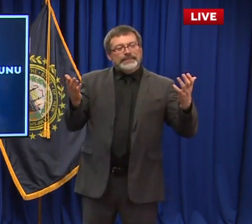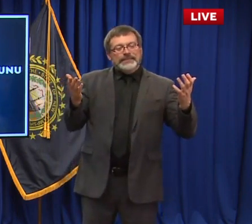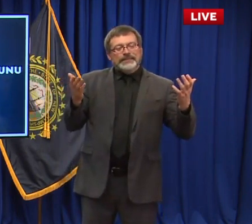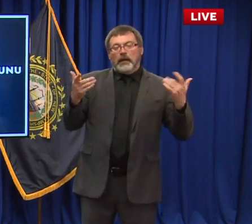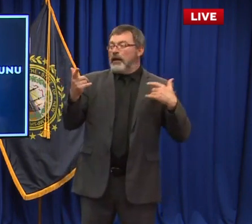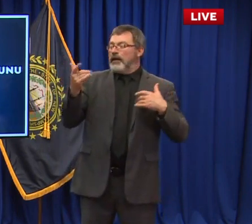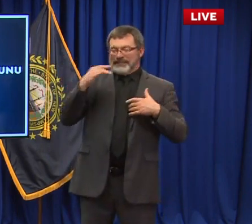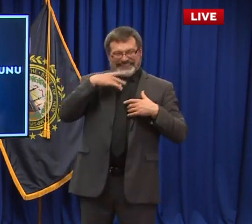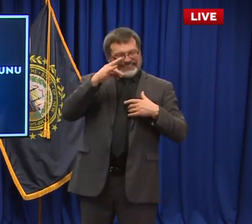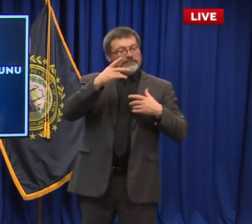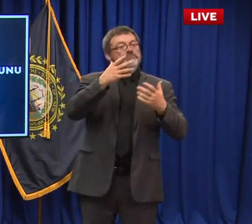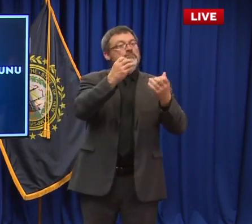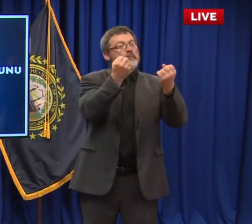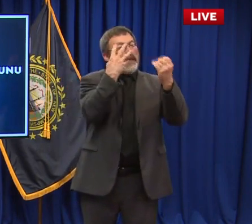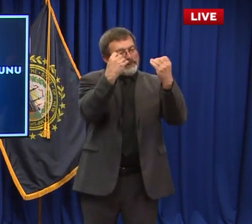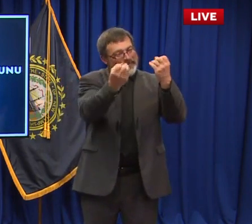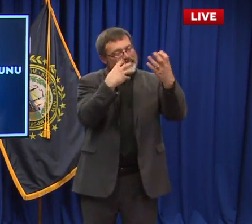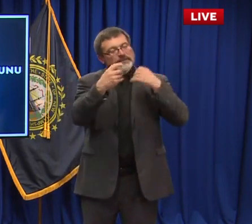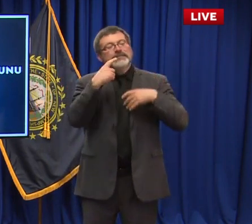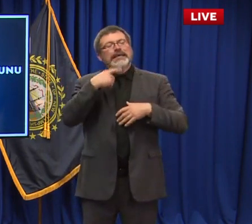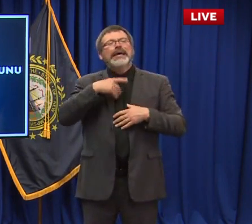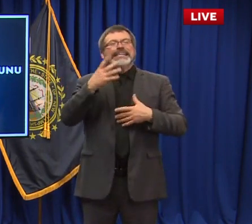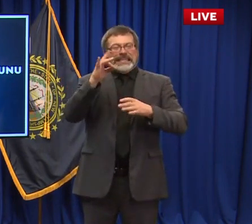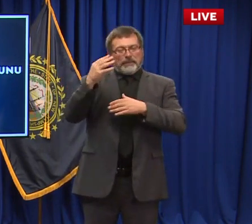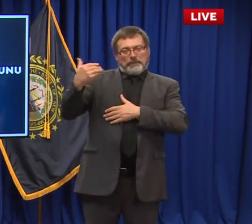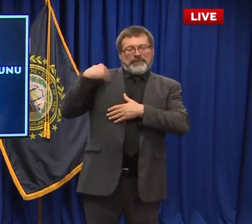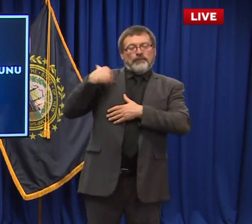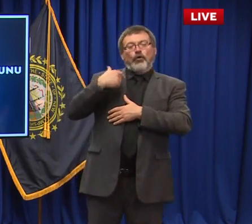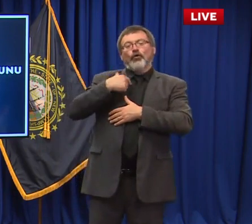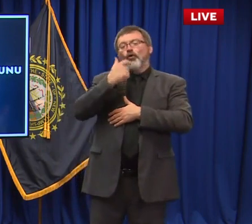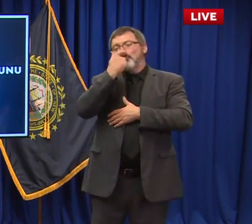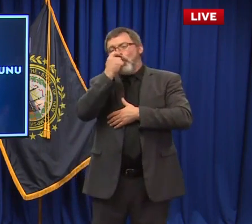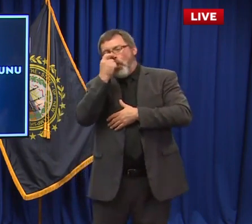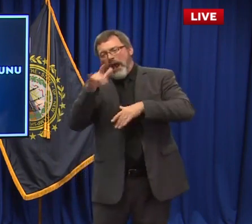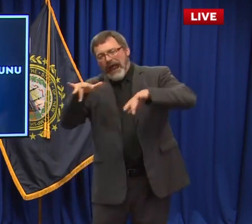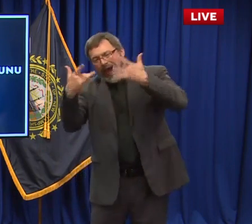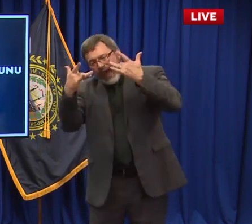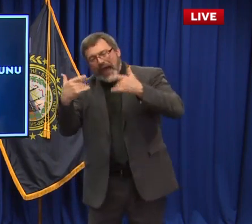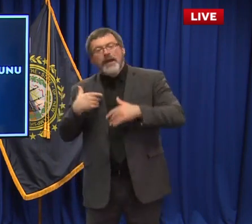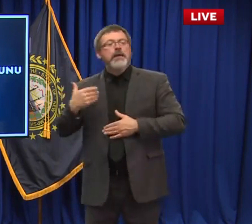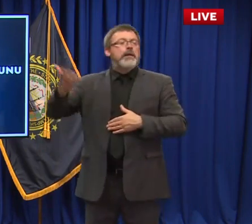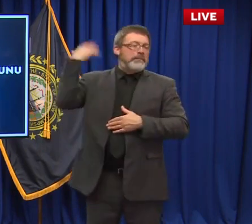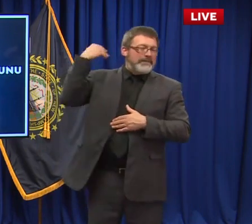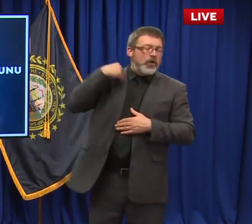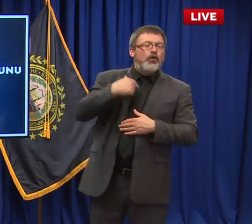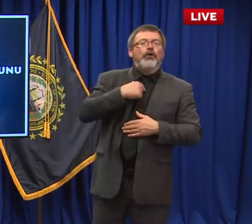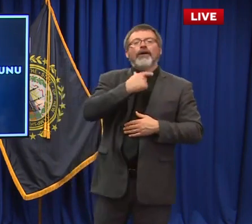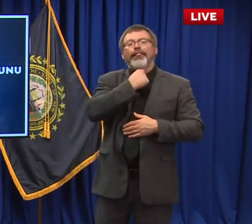WAS THAT ALLERGIES? WAS THAT COVID? THEY’RE STARTING TO GATHER MORE INFORMATION ON THAT.